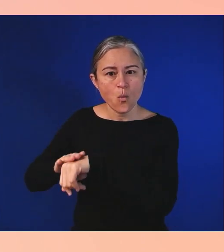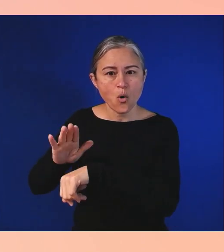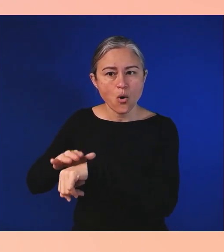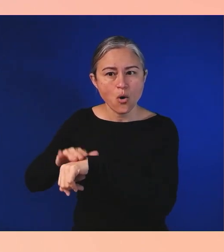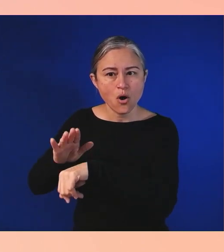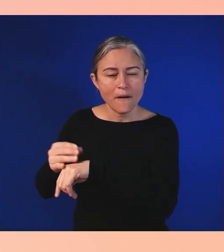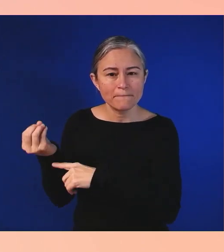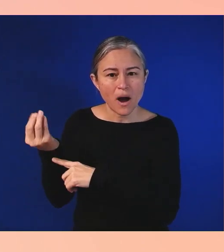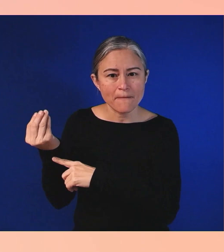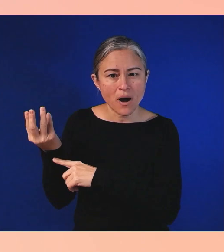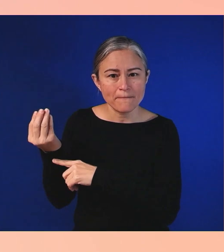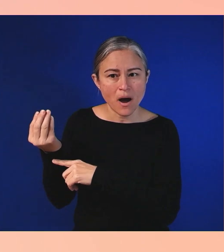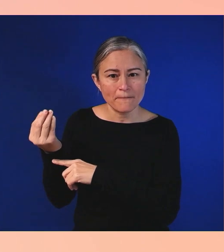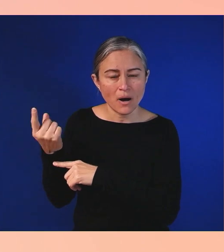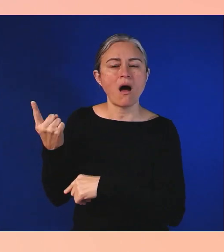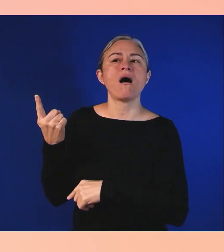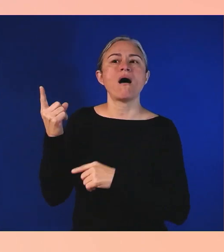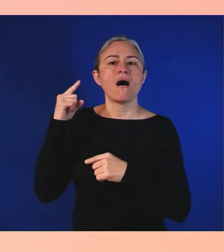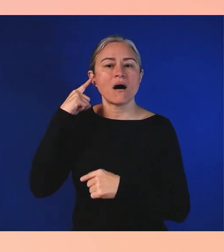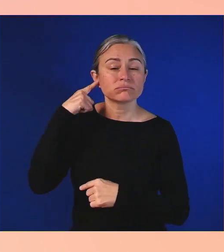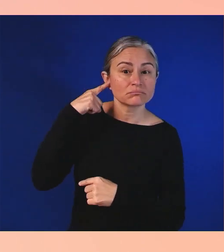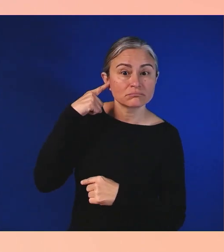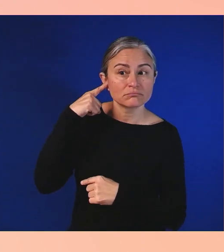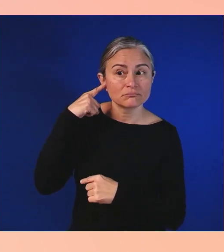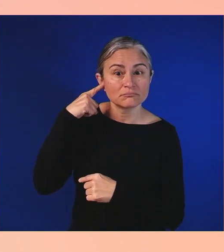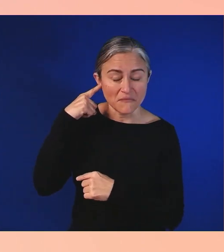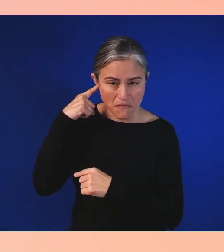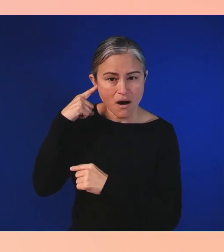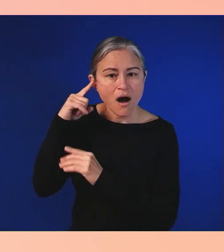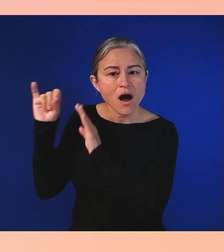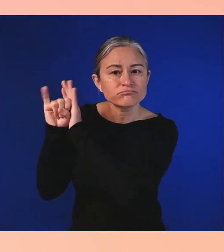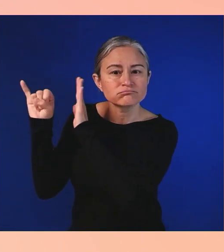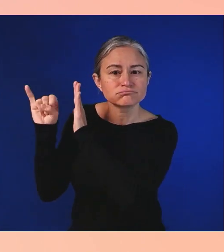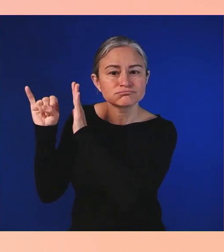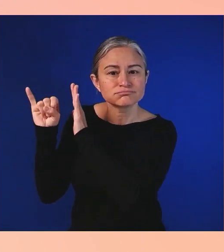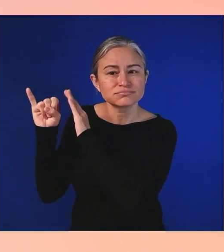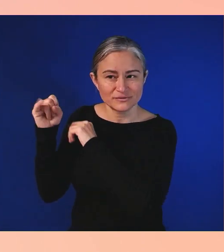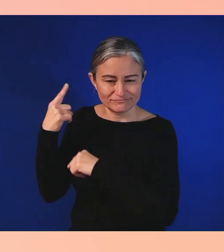the screen reader and I hear the warnings at the same time, so I know immediately that there is